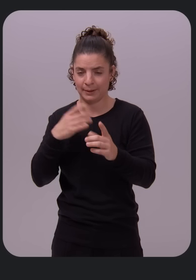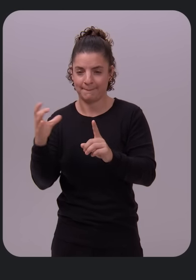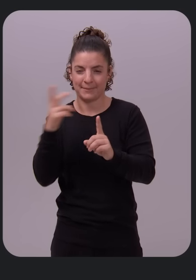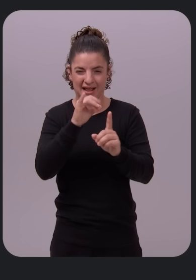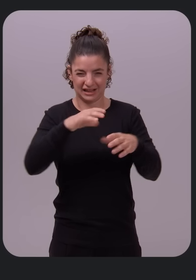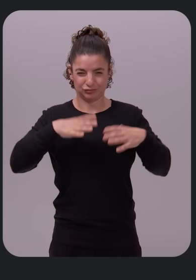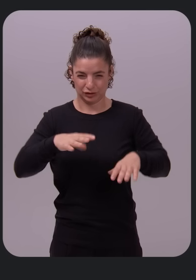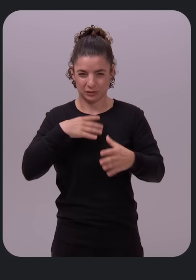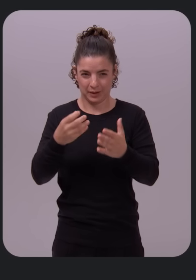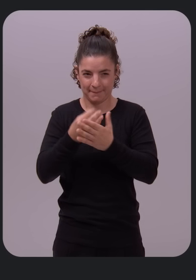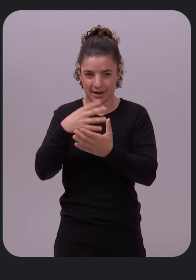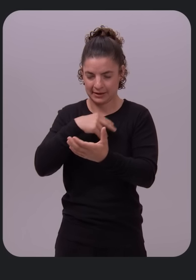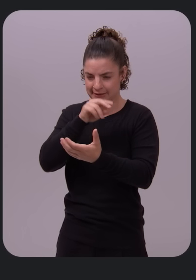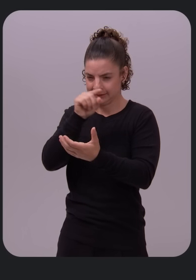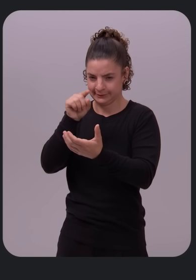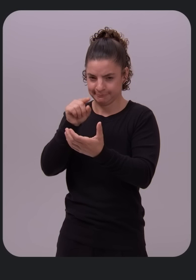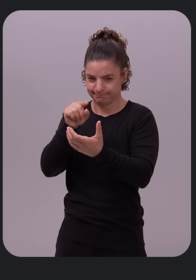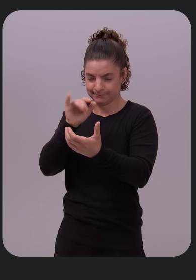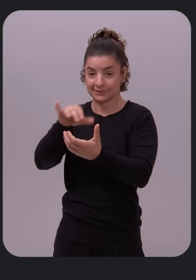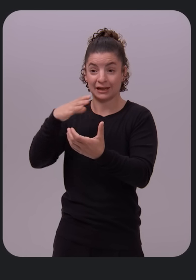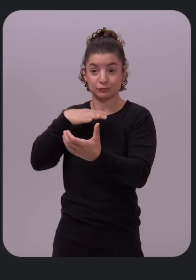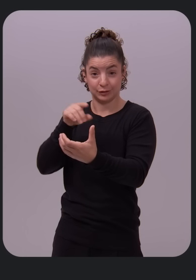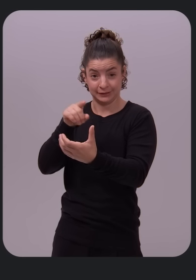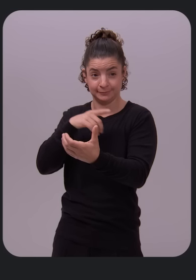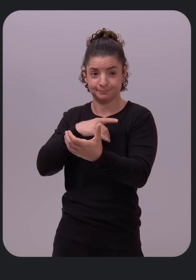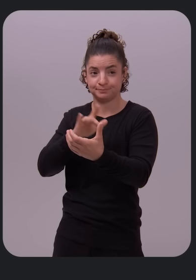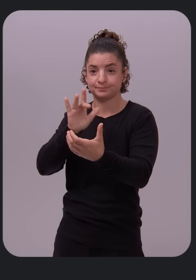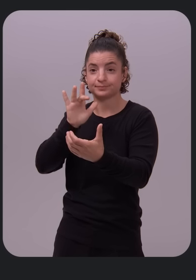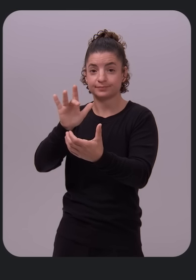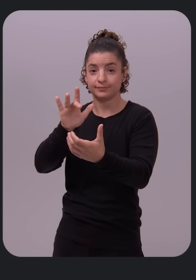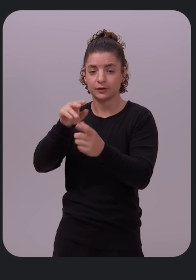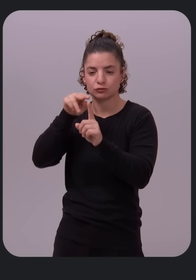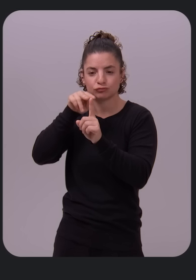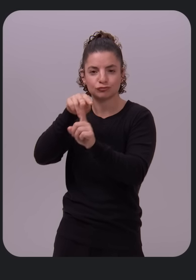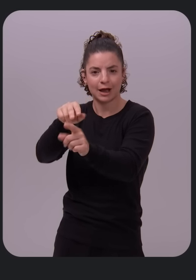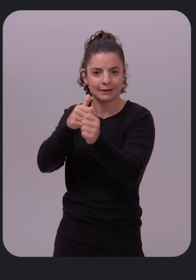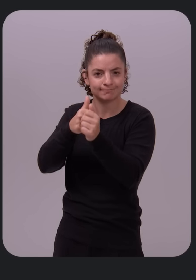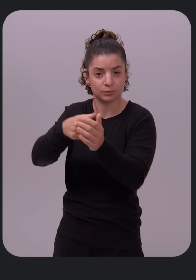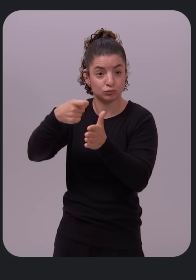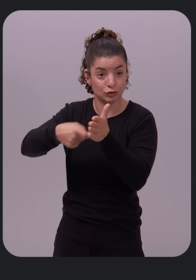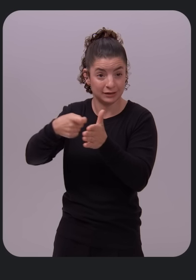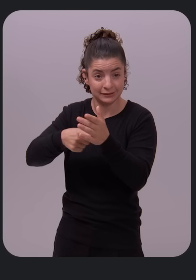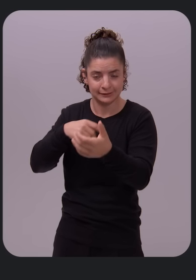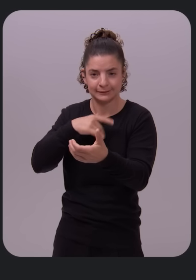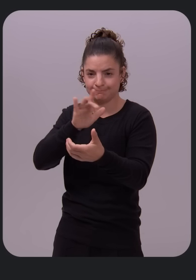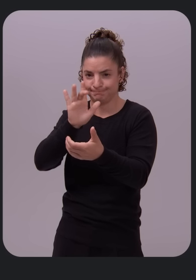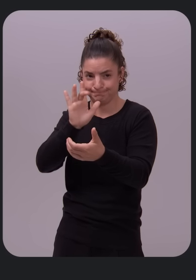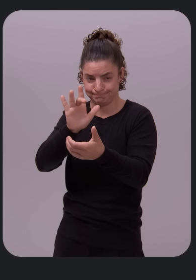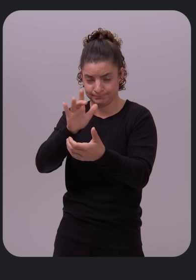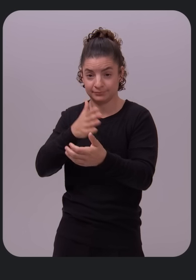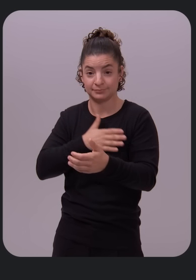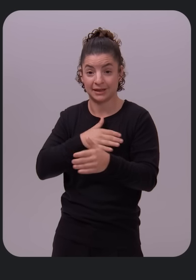And I'm going to click this thing to track price. I pick my size.